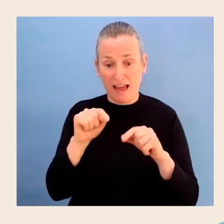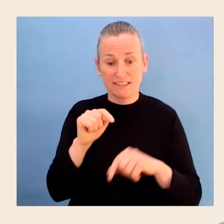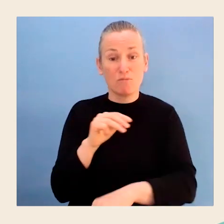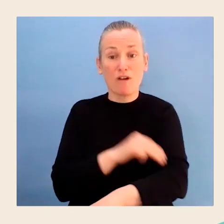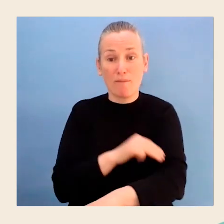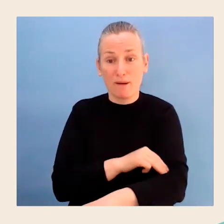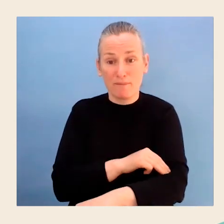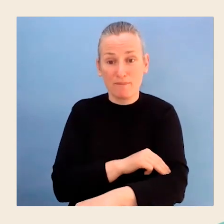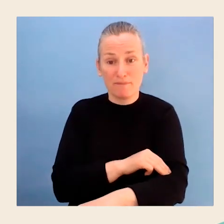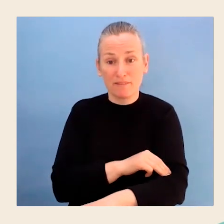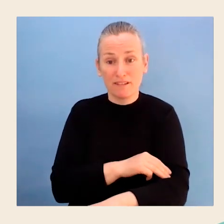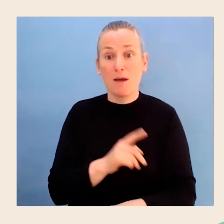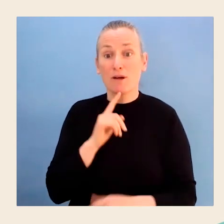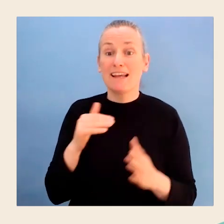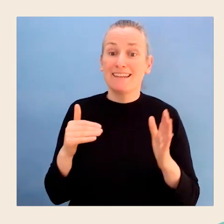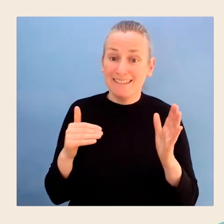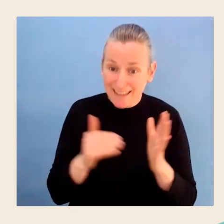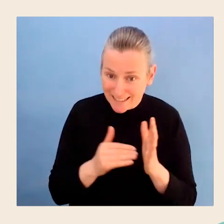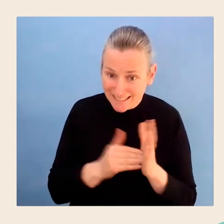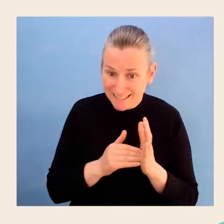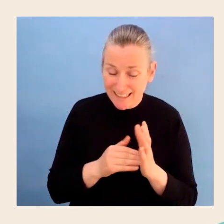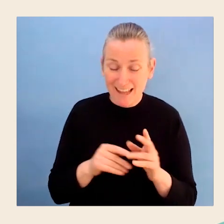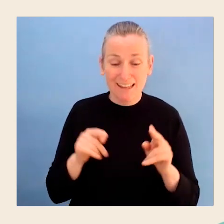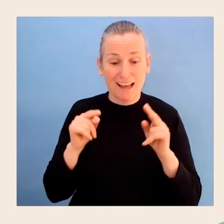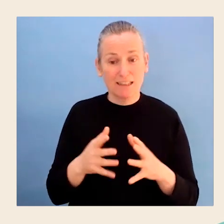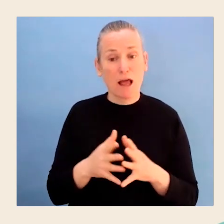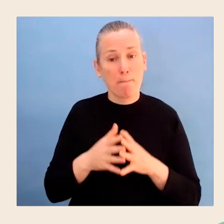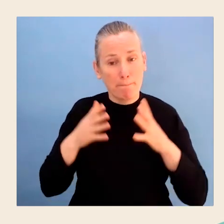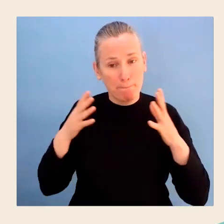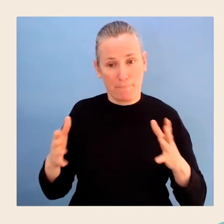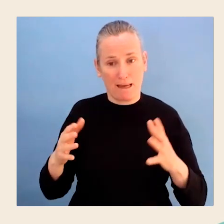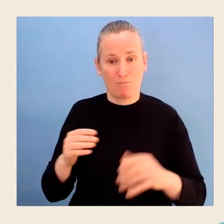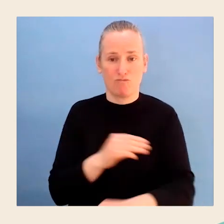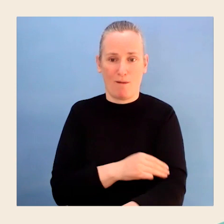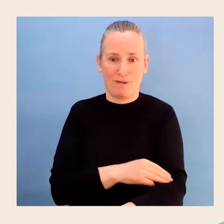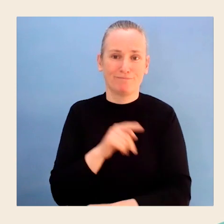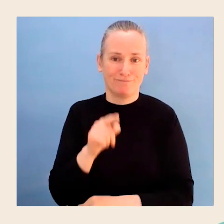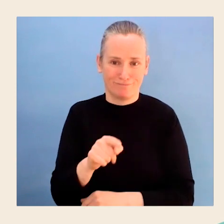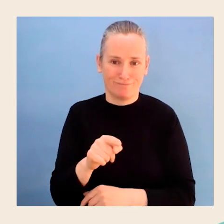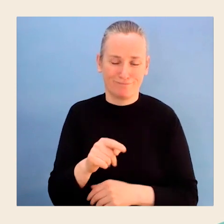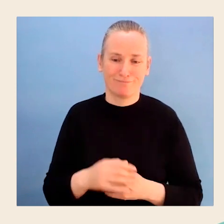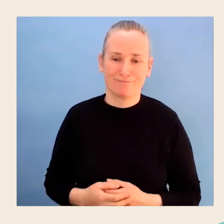that should absolutely end. But people have to debate,